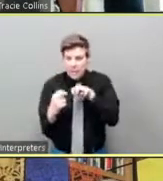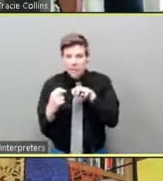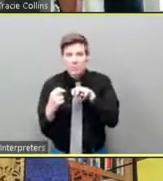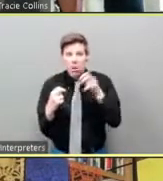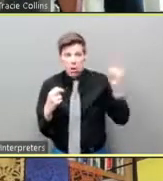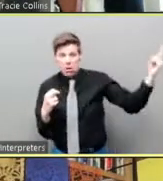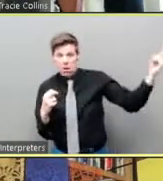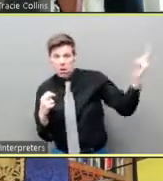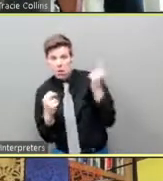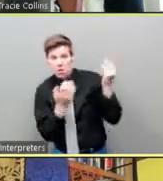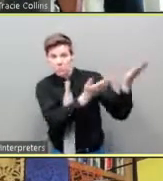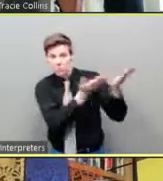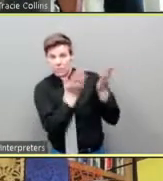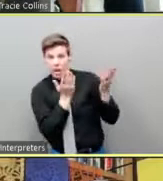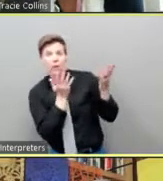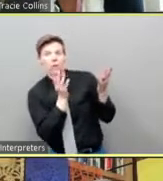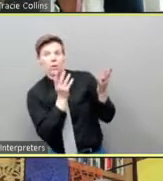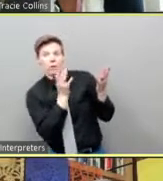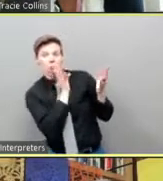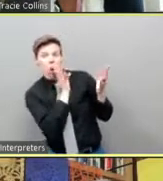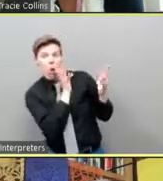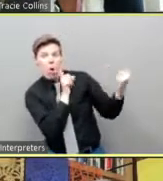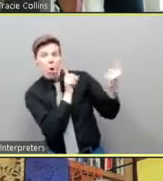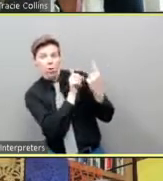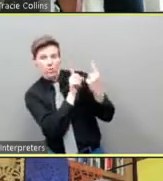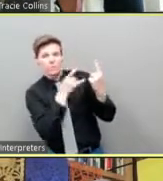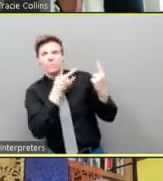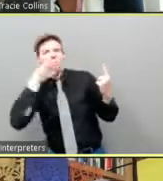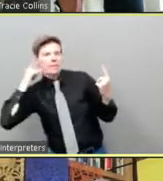with them, but all through throughout the meal, when you're not actually